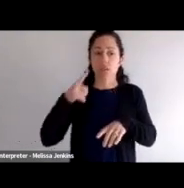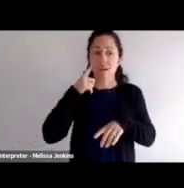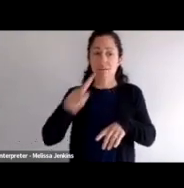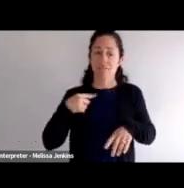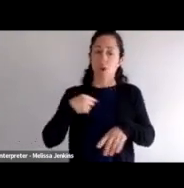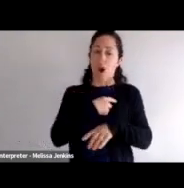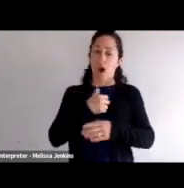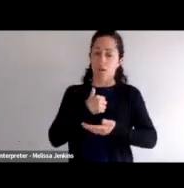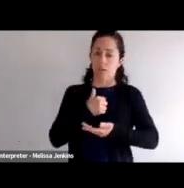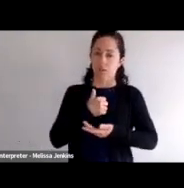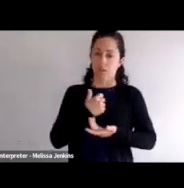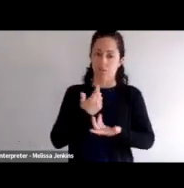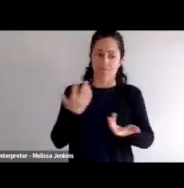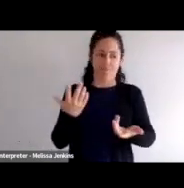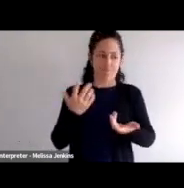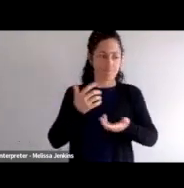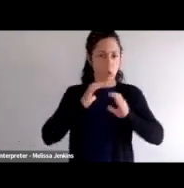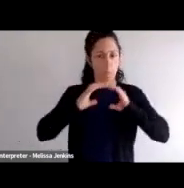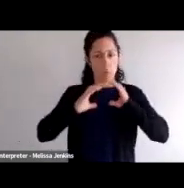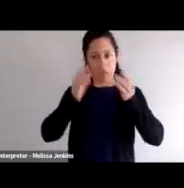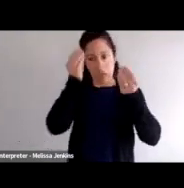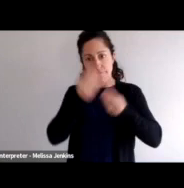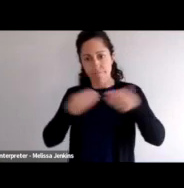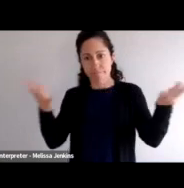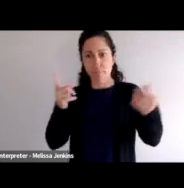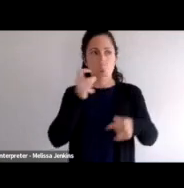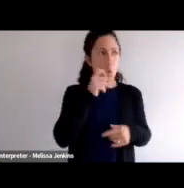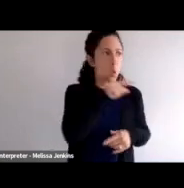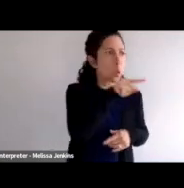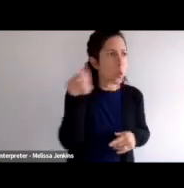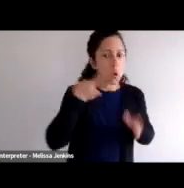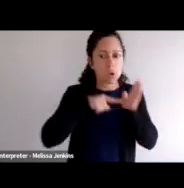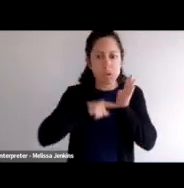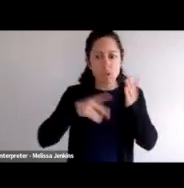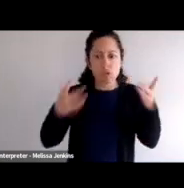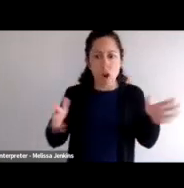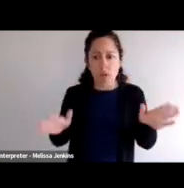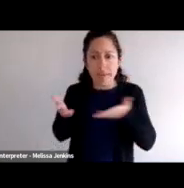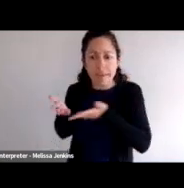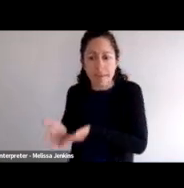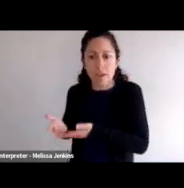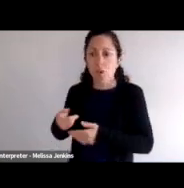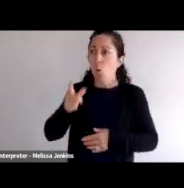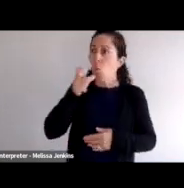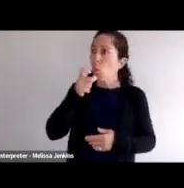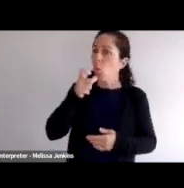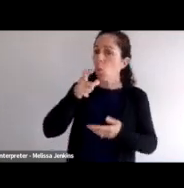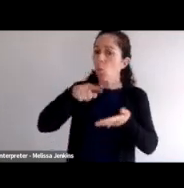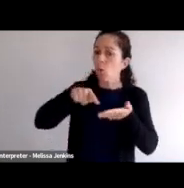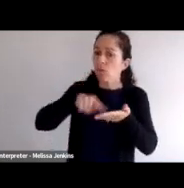who is already in research, who is willing to do other types of research, so we ask whether